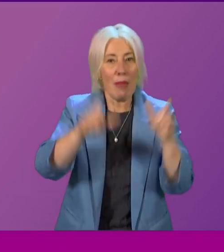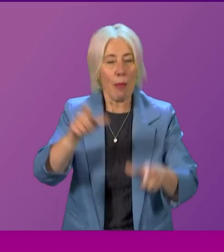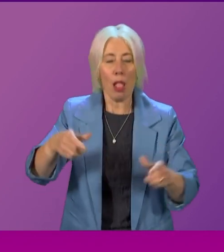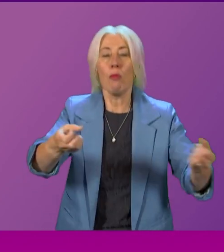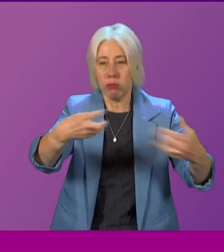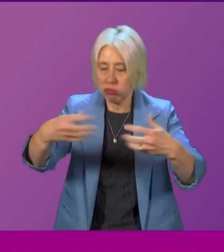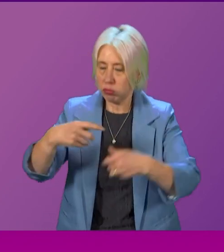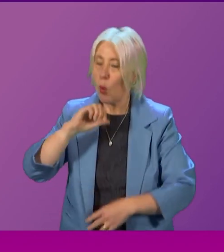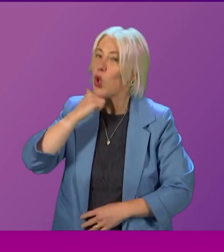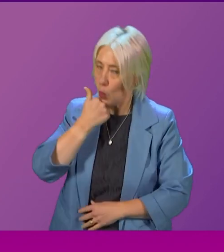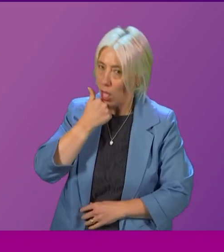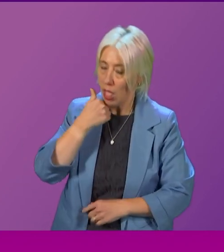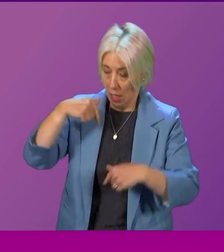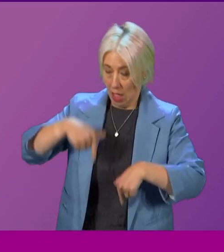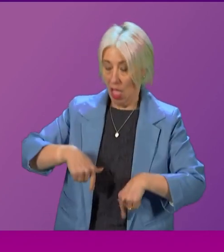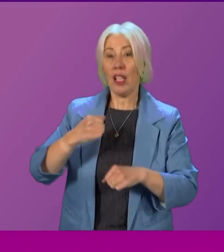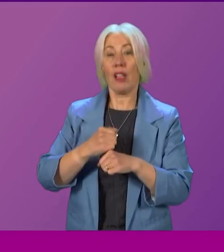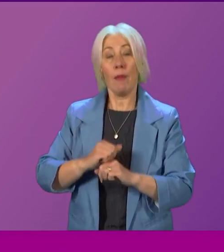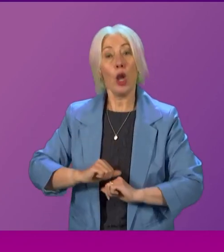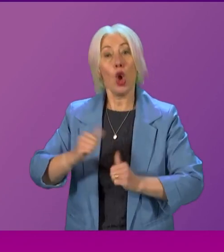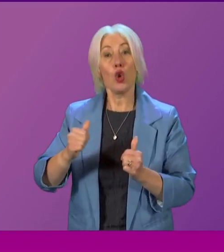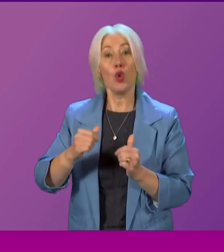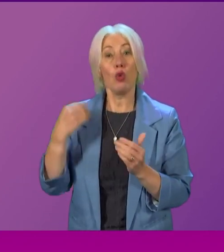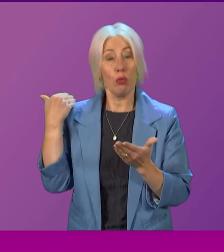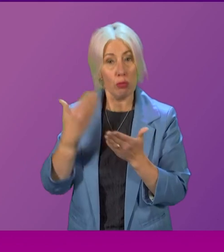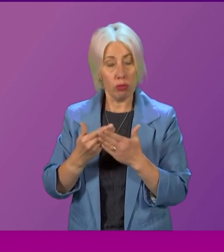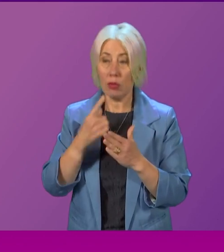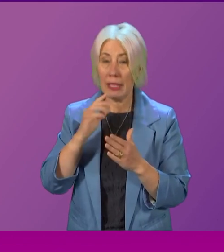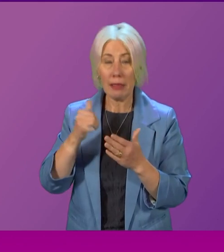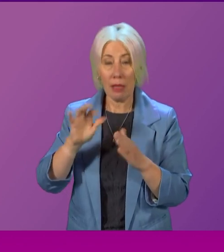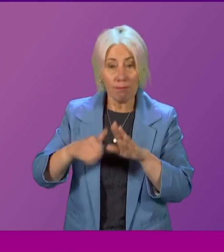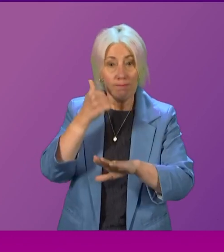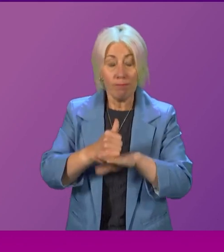The Government has a good record on implementing sometimes controversial policies, such as